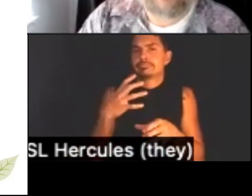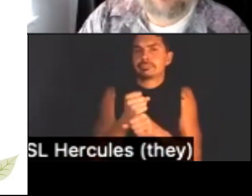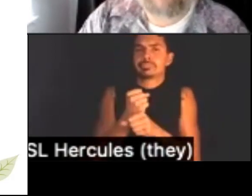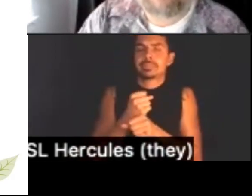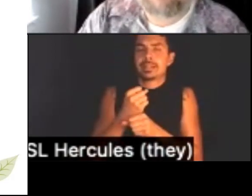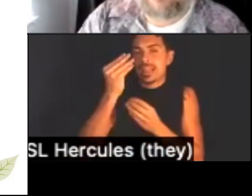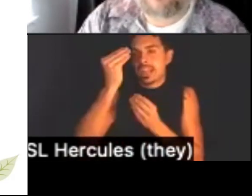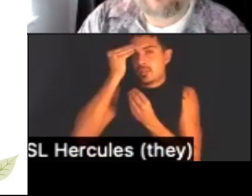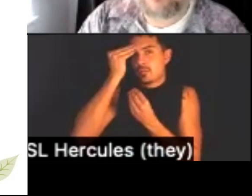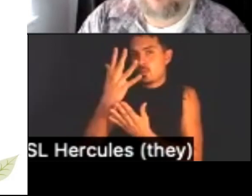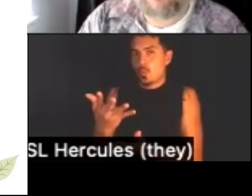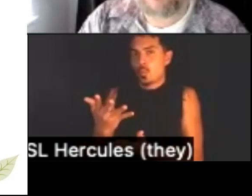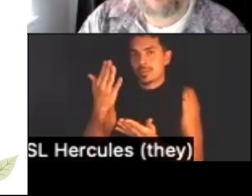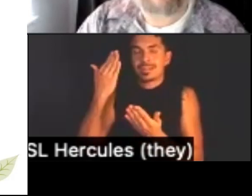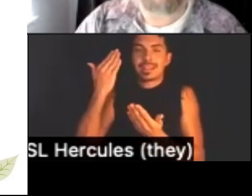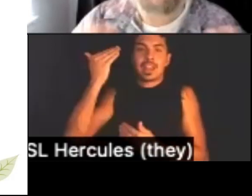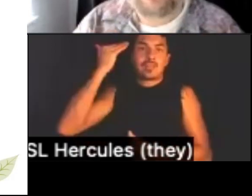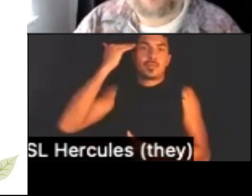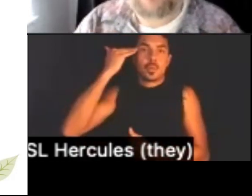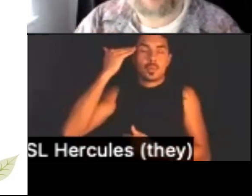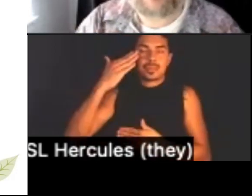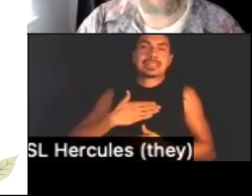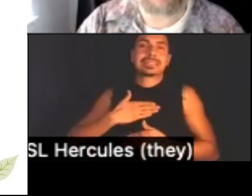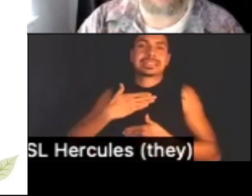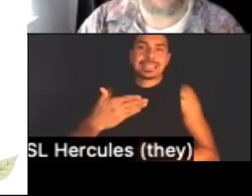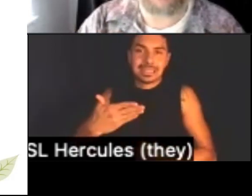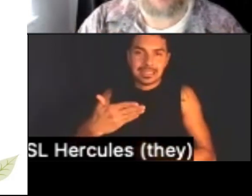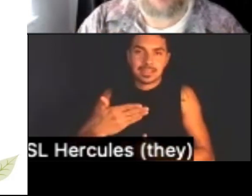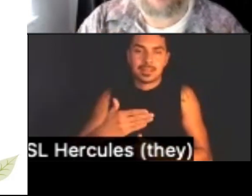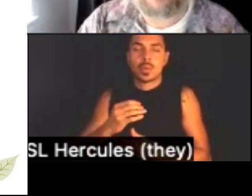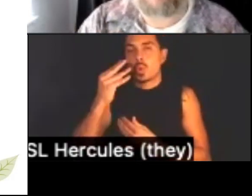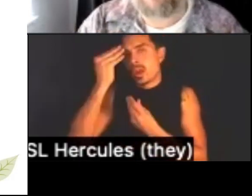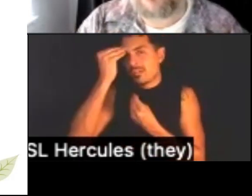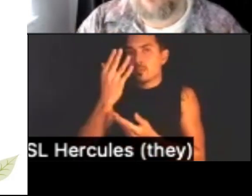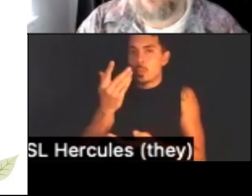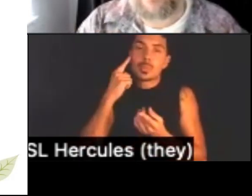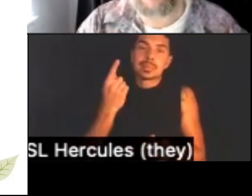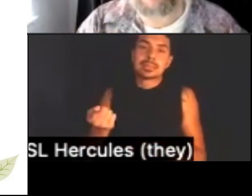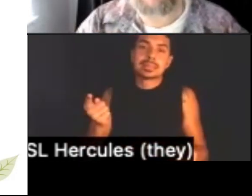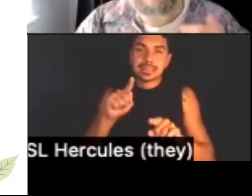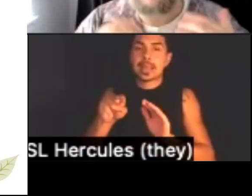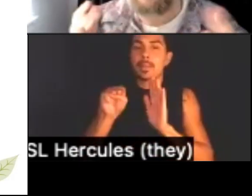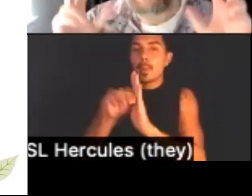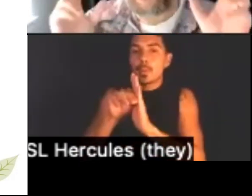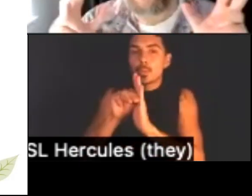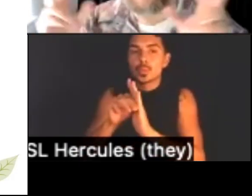We know that a lot of insurance companies, again, for those folks that have insurance require and kind of use